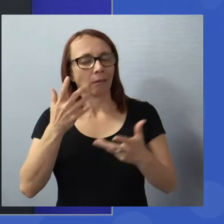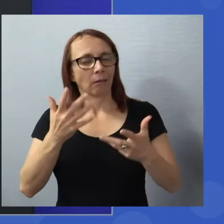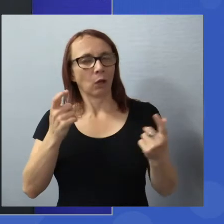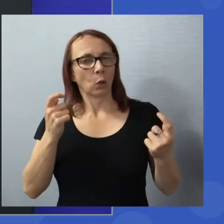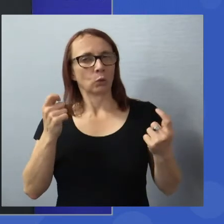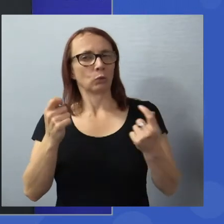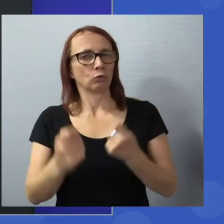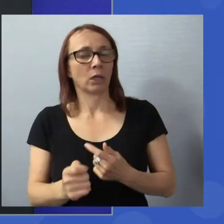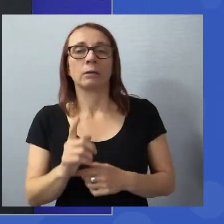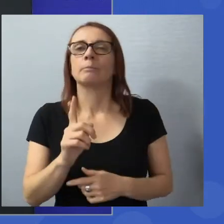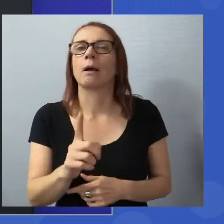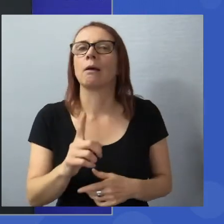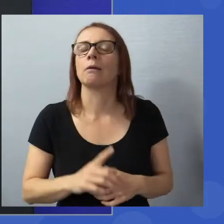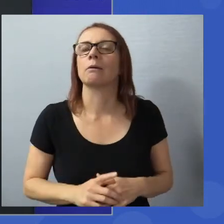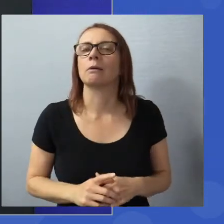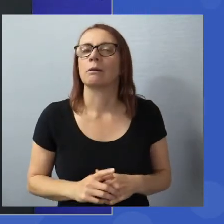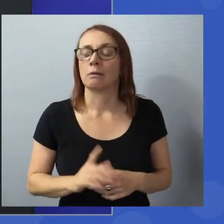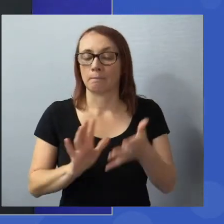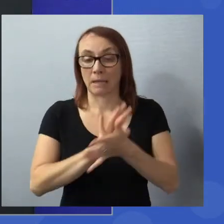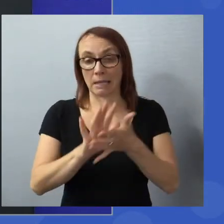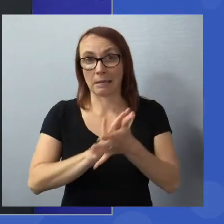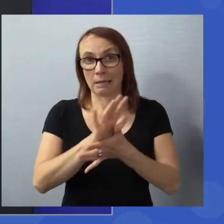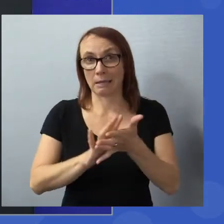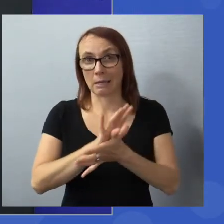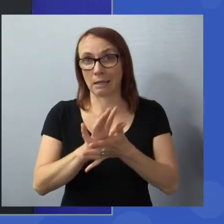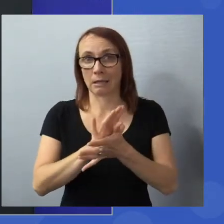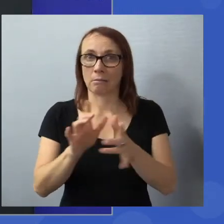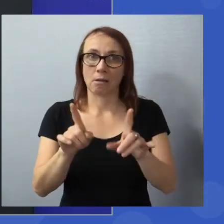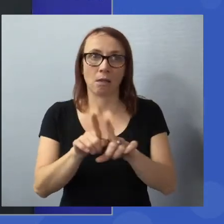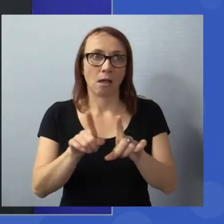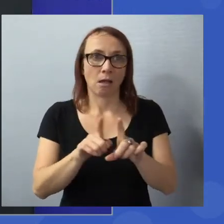it does mean as the things like the living wage things like trade union